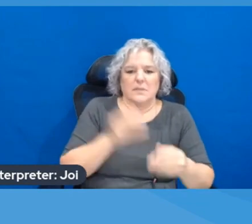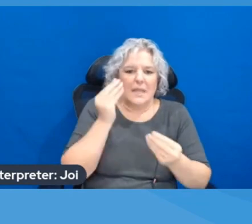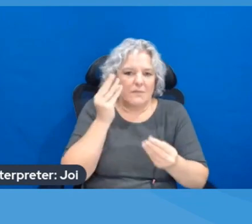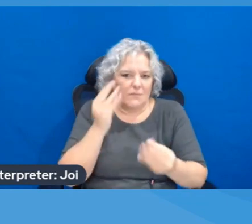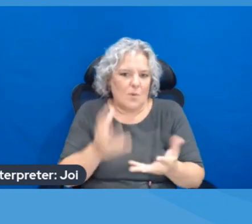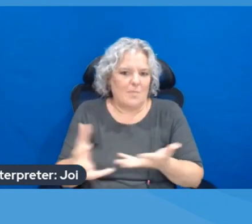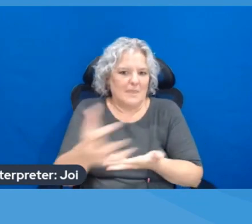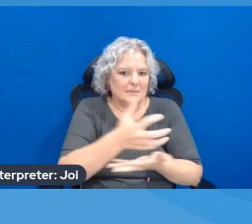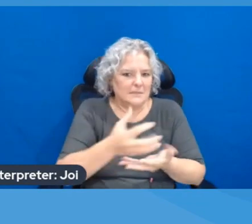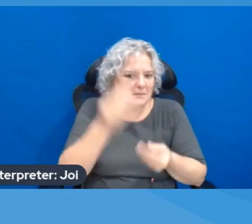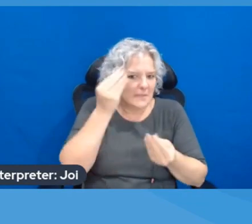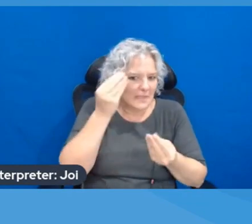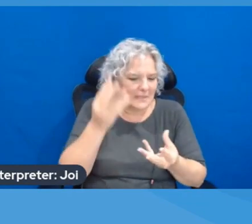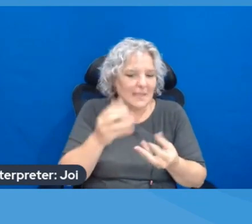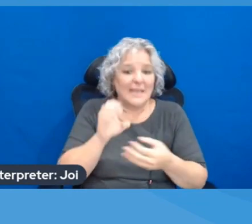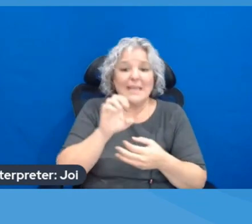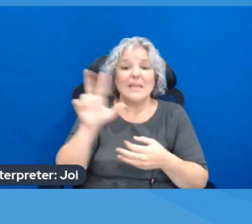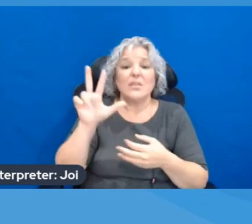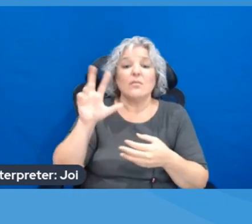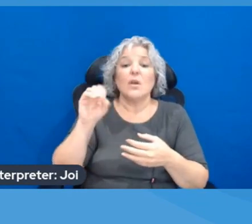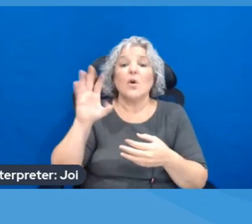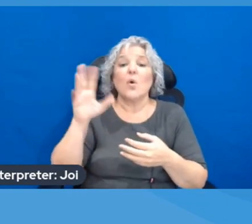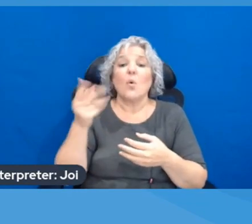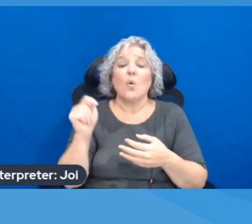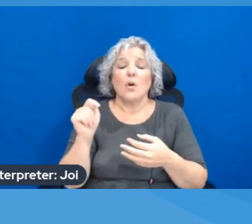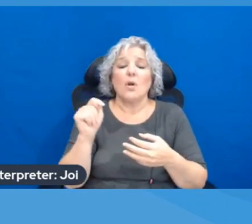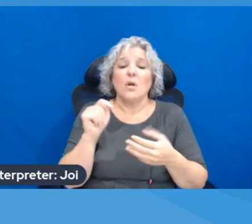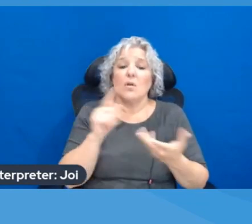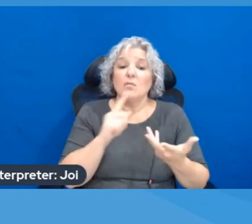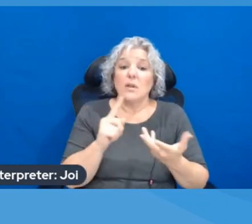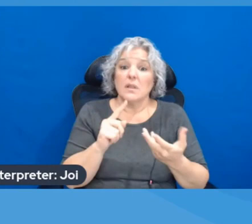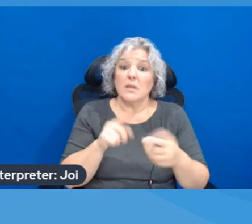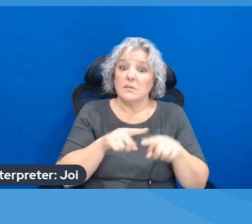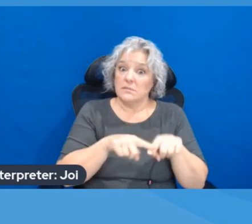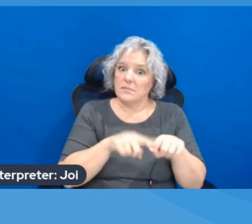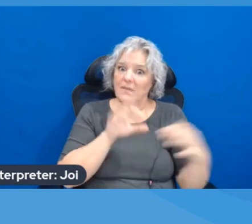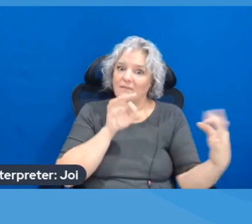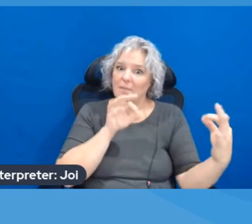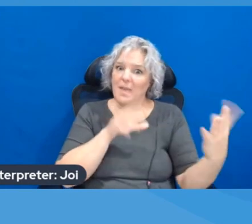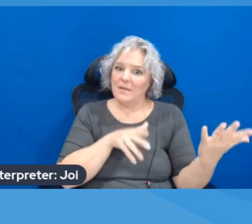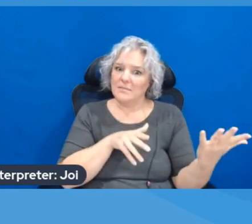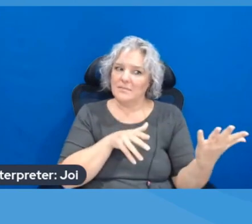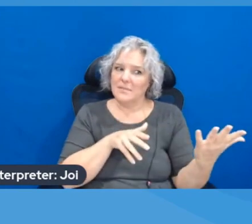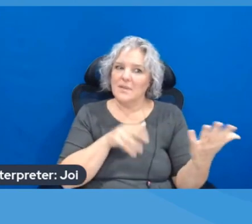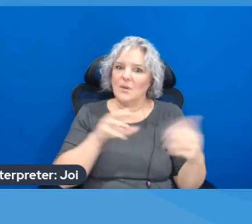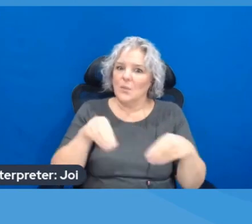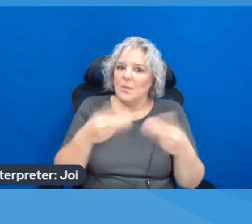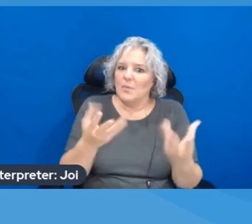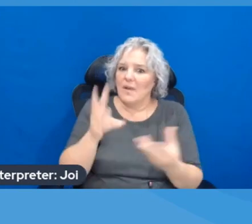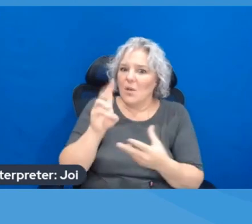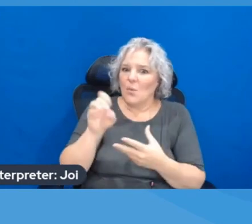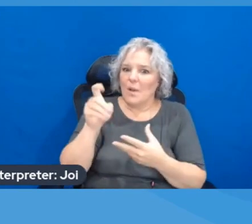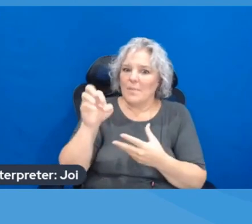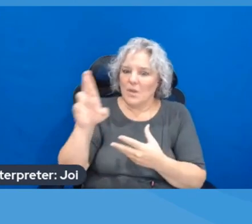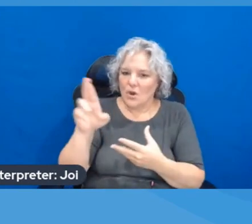That E3 Cohort was designed in response to feedback we received after providing a webinar series on equity in early childhood.